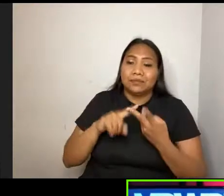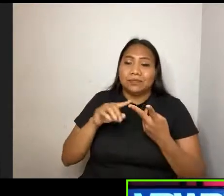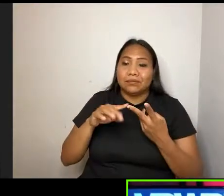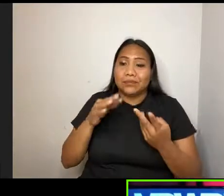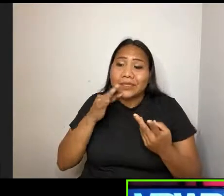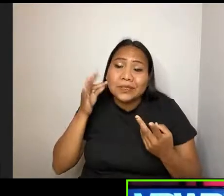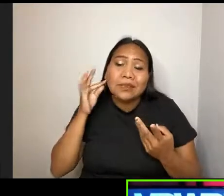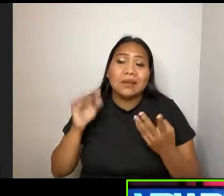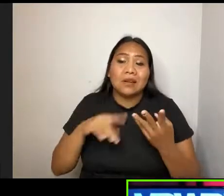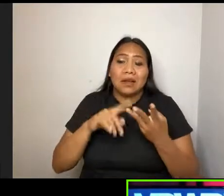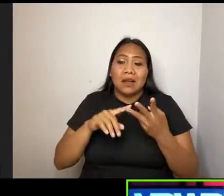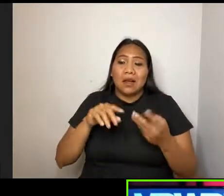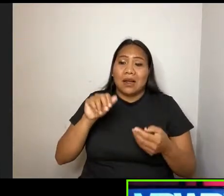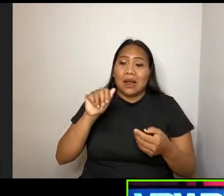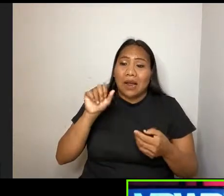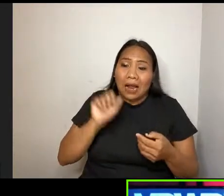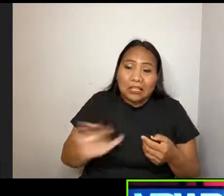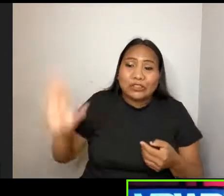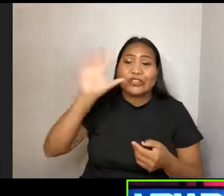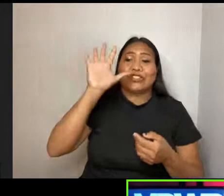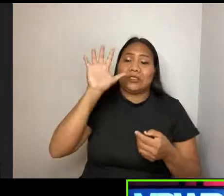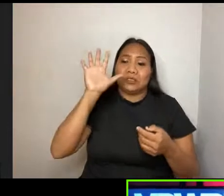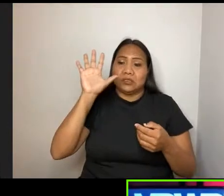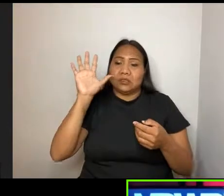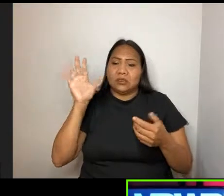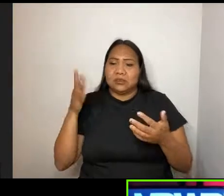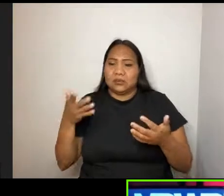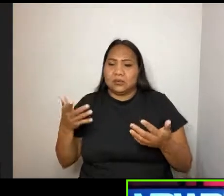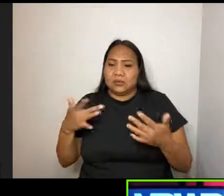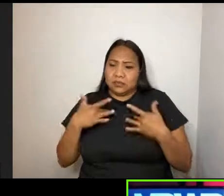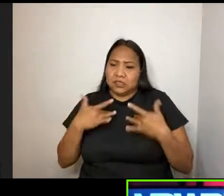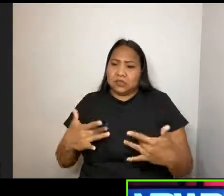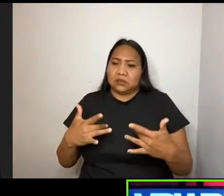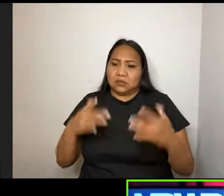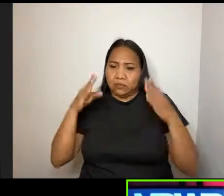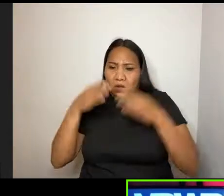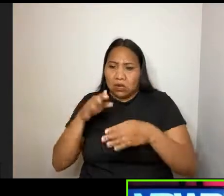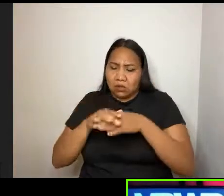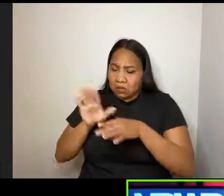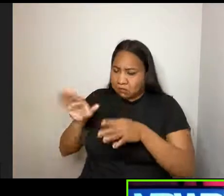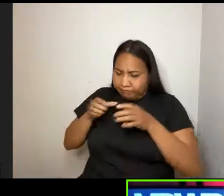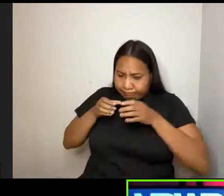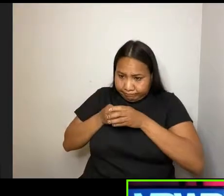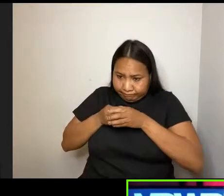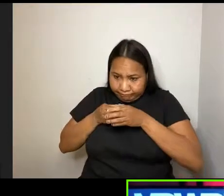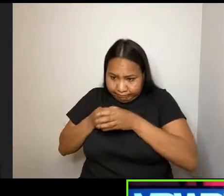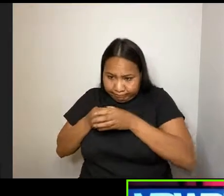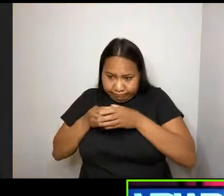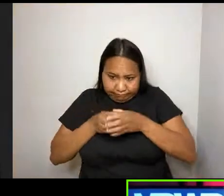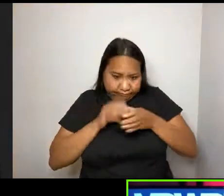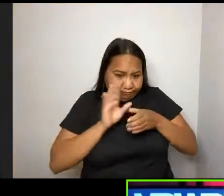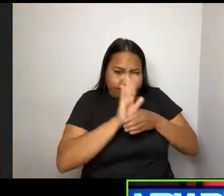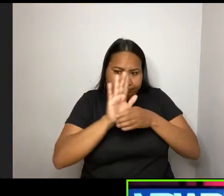and collaborating with the people like them which is good. They should. But at the same time, there